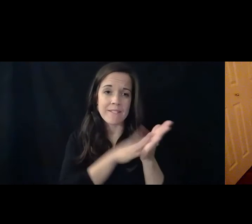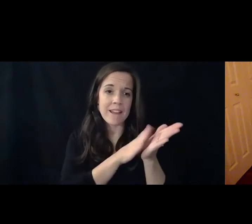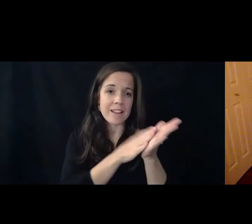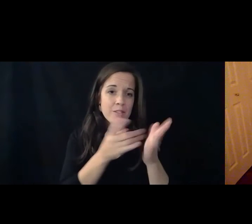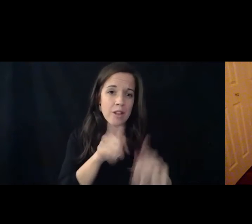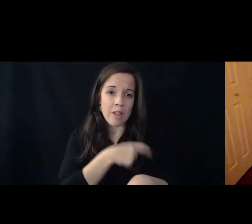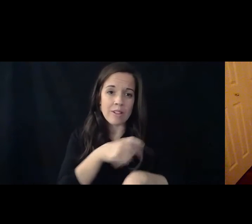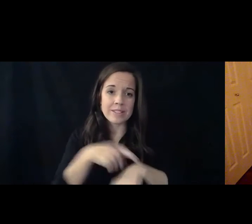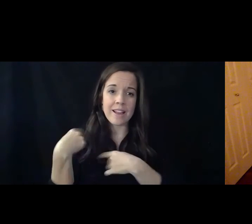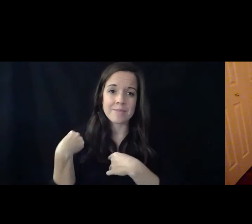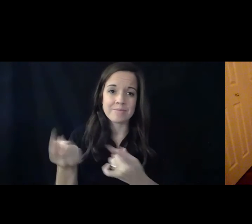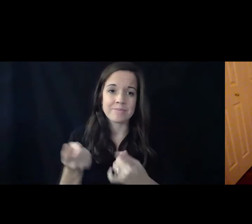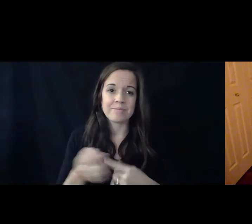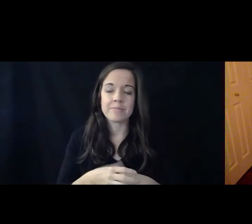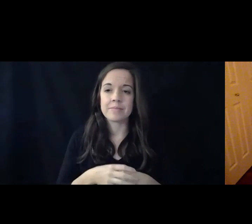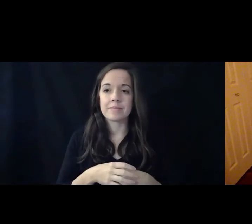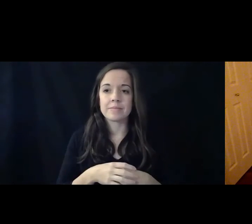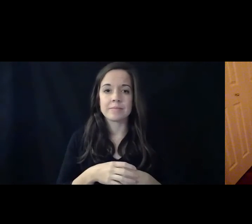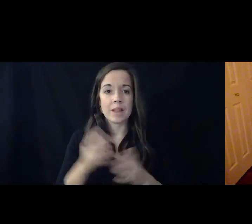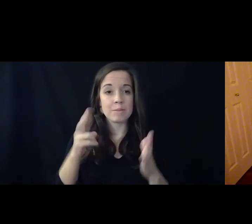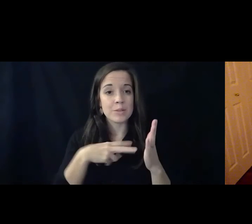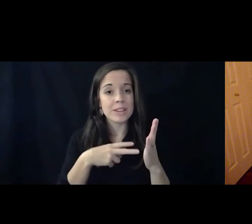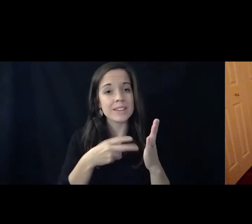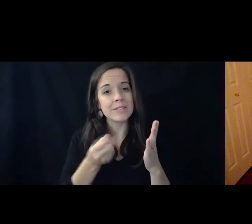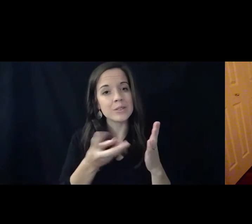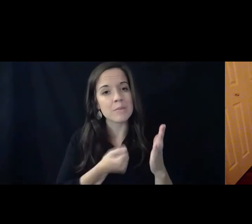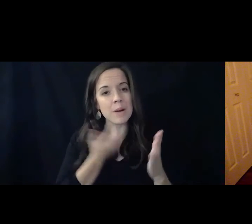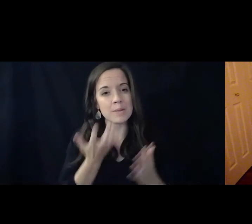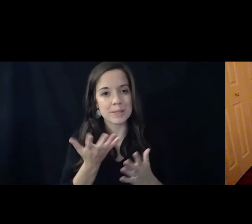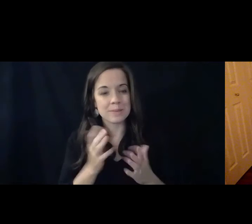I’m just going to read a few poems, this first poem is called “Fish Head Soup.”